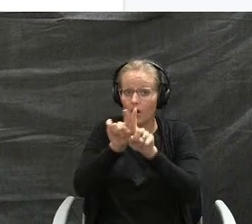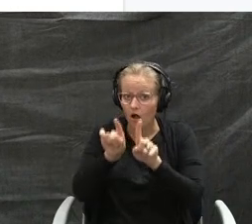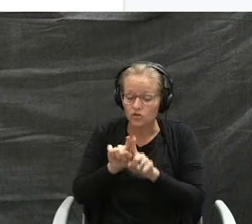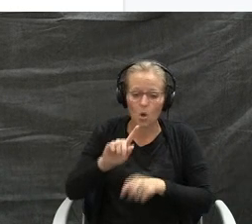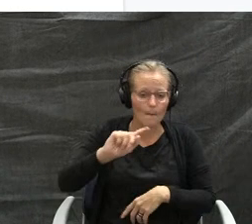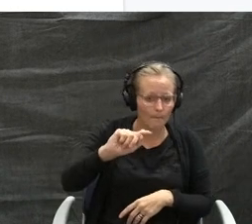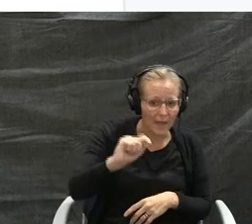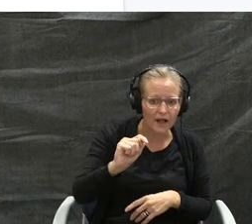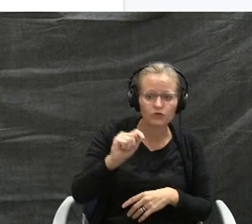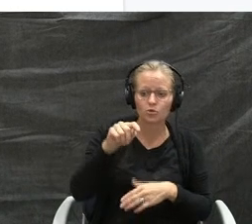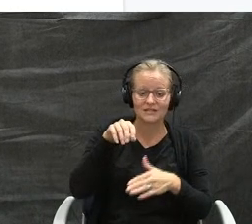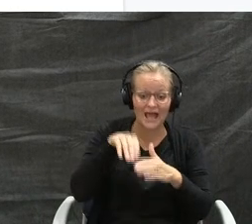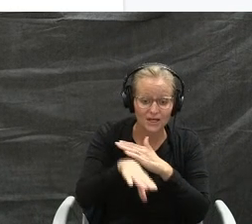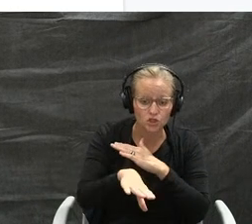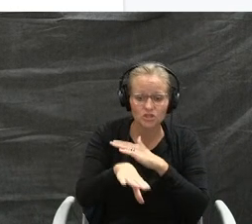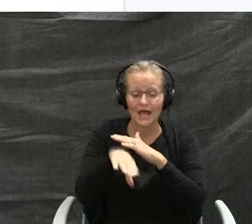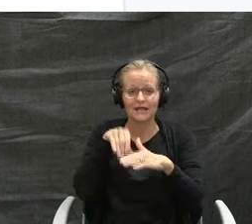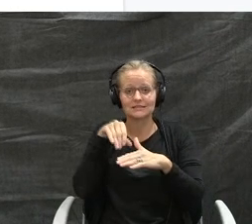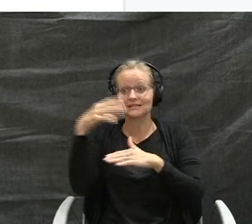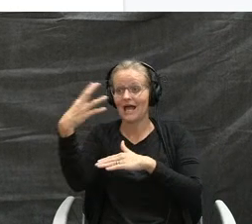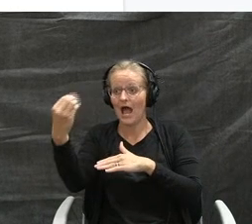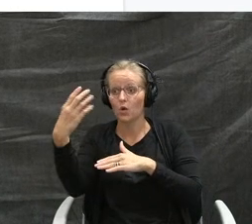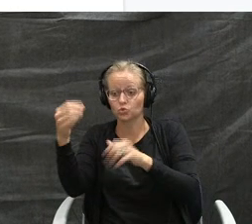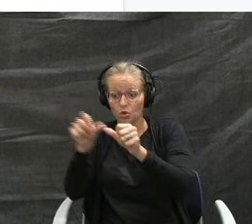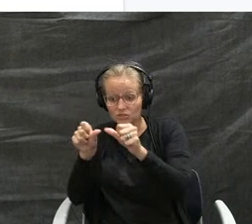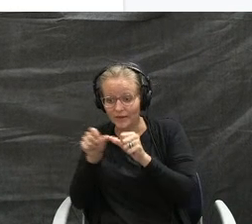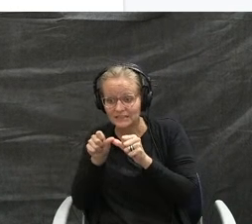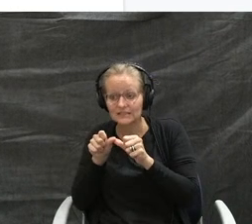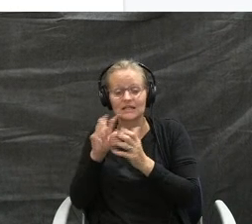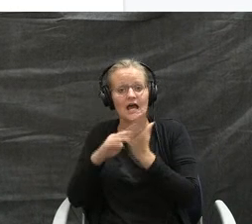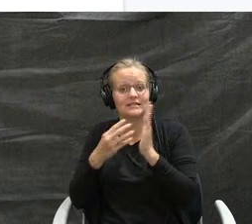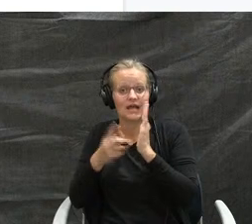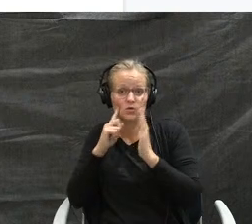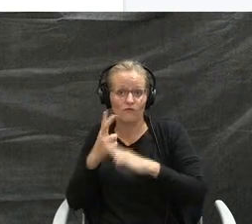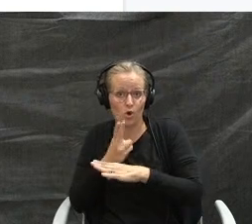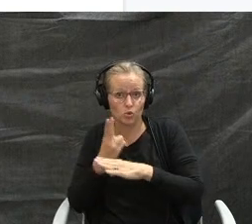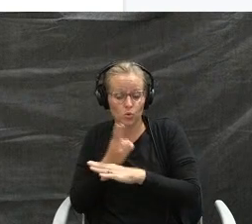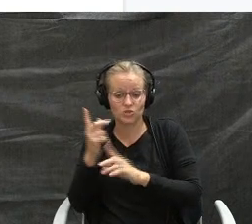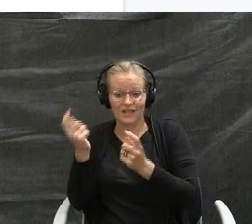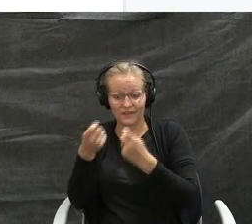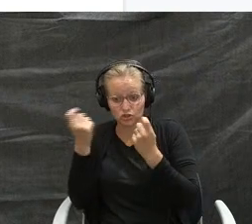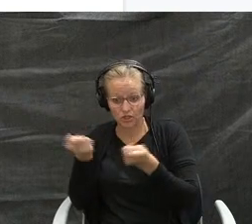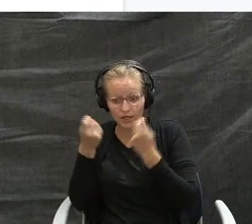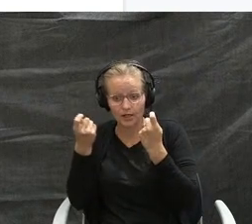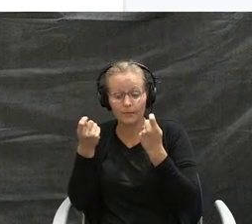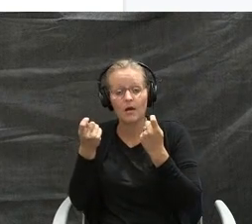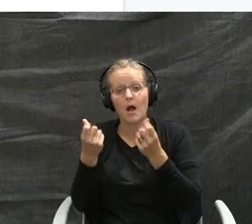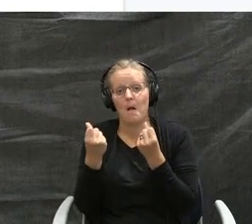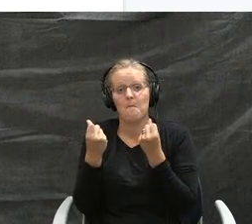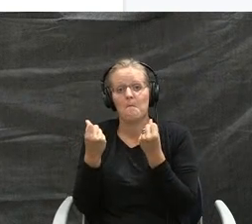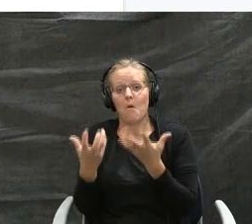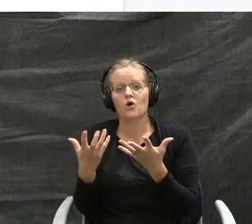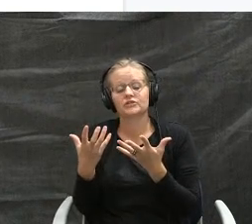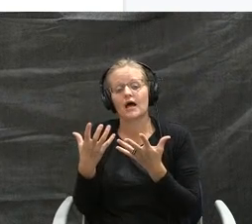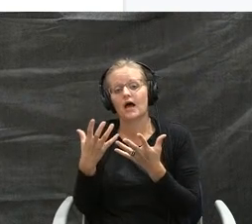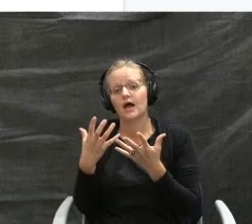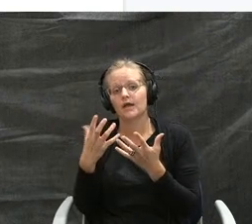outdoor spaces. A schedule for using the gym multipurpose room another out outside spaces that are possible and